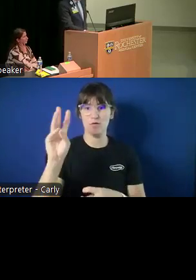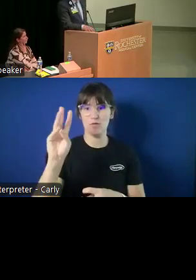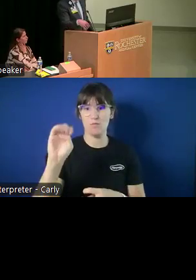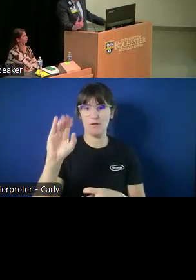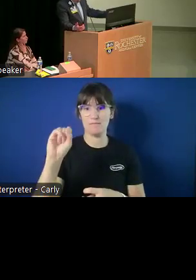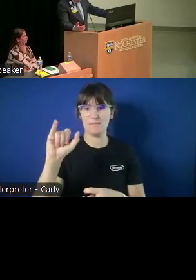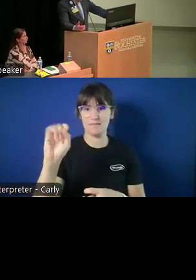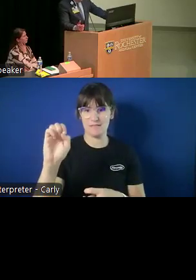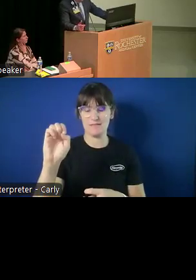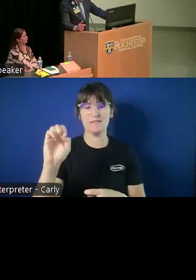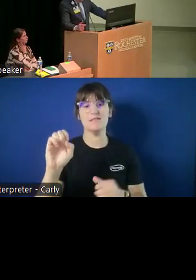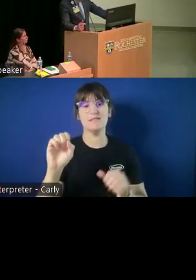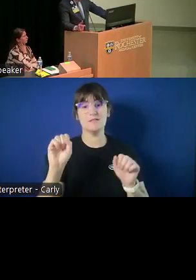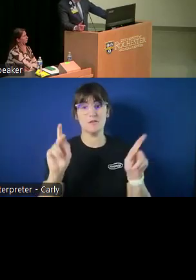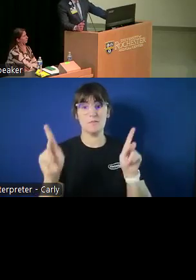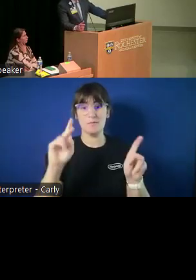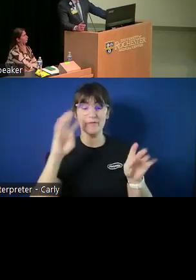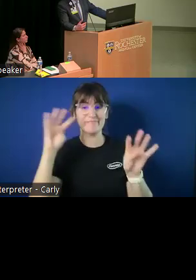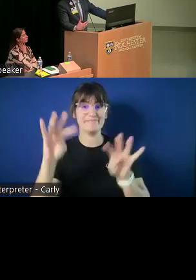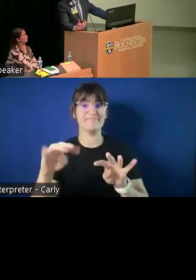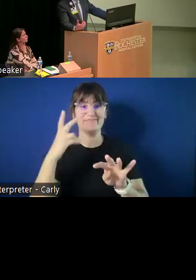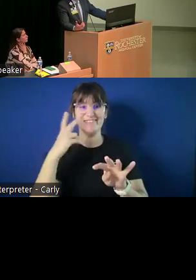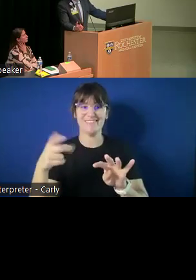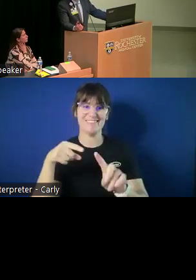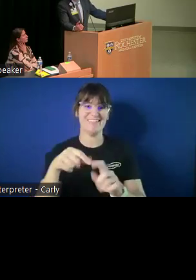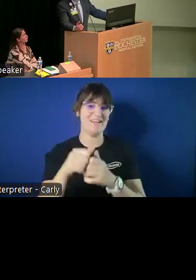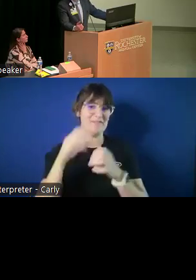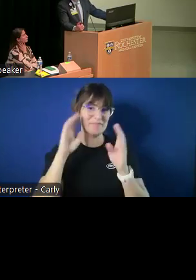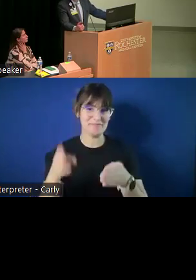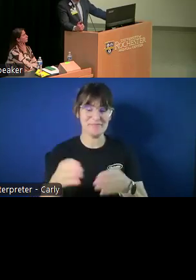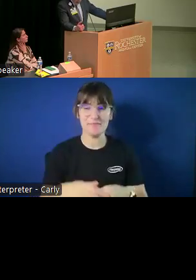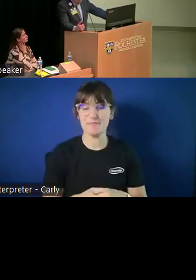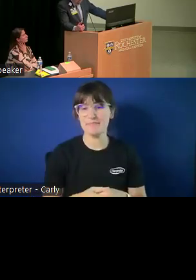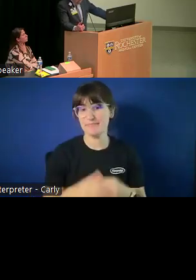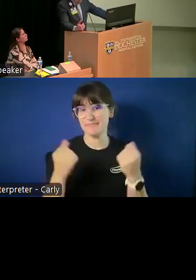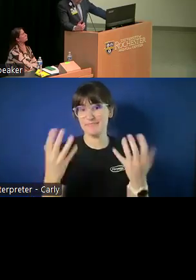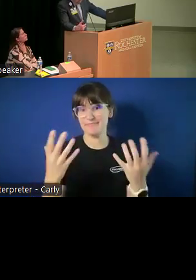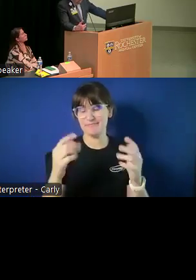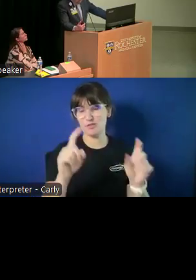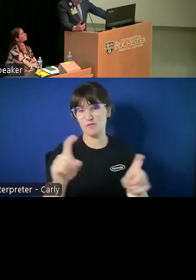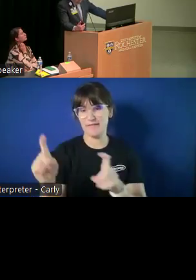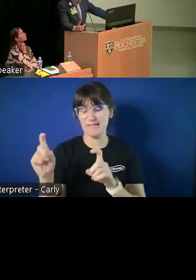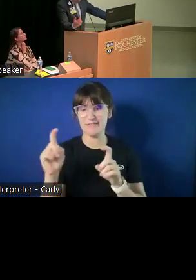much URMC is focused on workplace well-being you know we know from numerous survey data that many